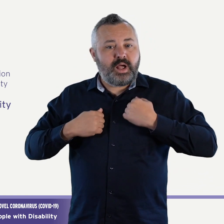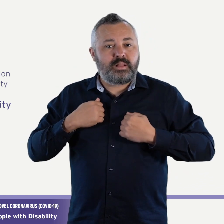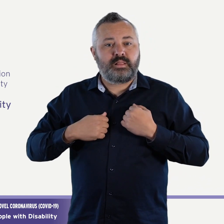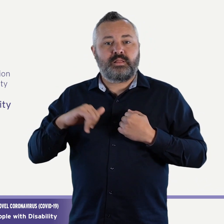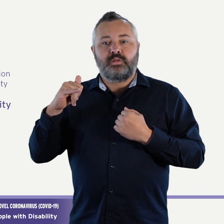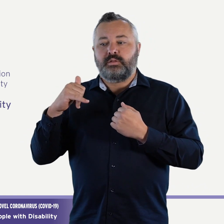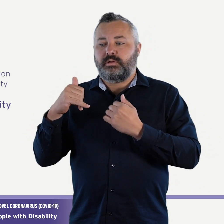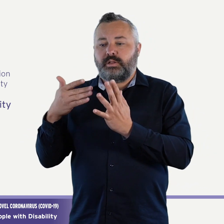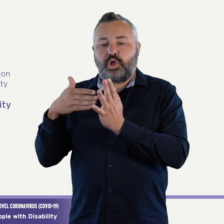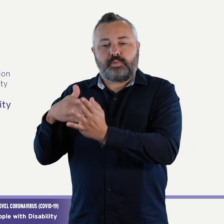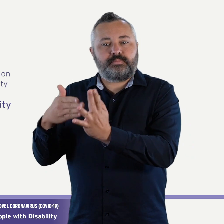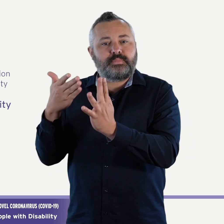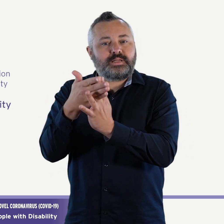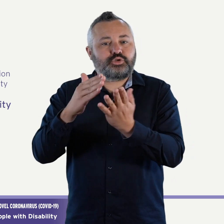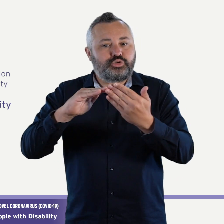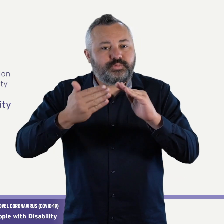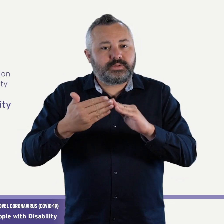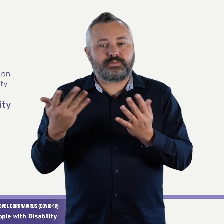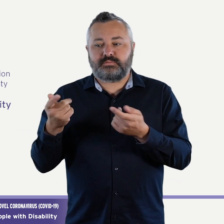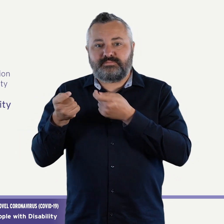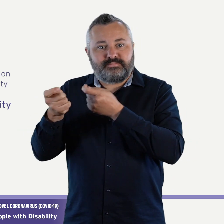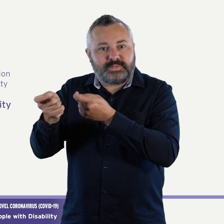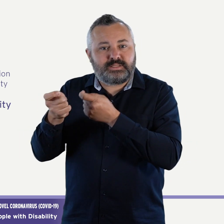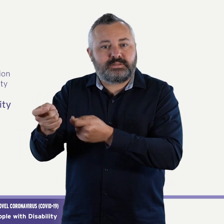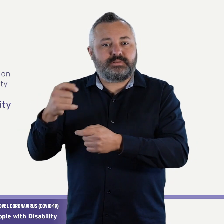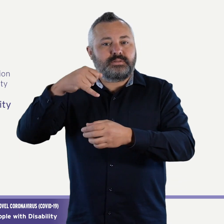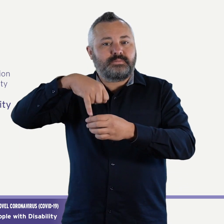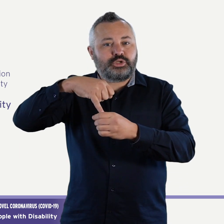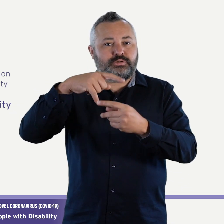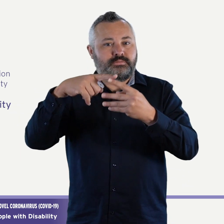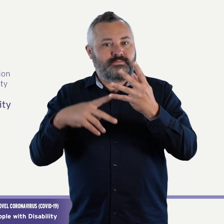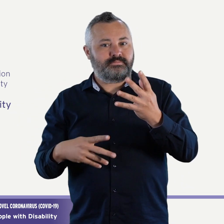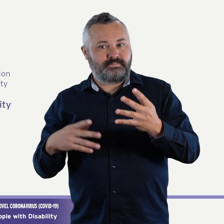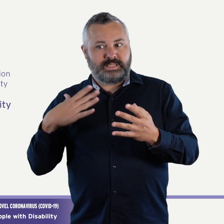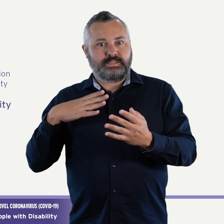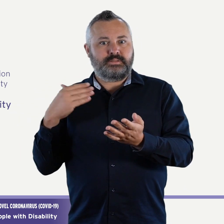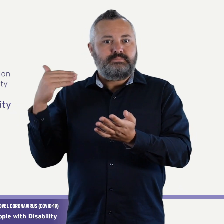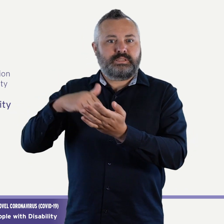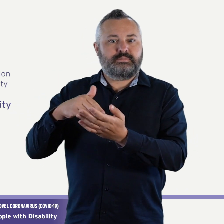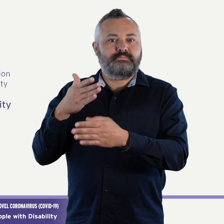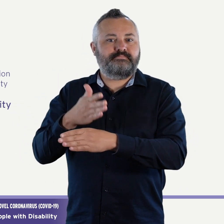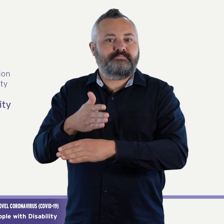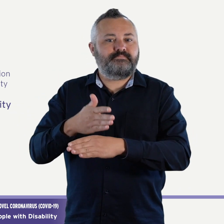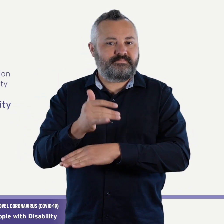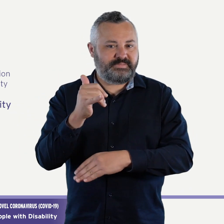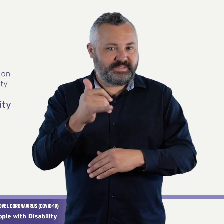mealtime management, and medication management support.